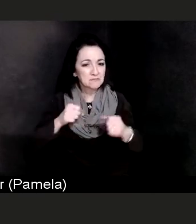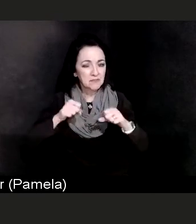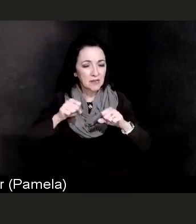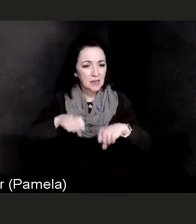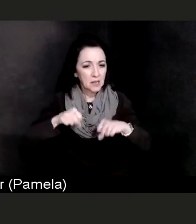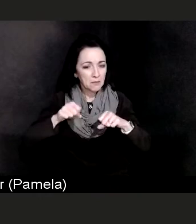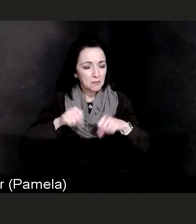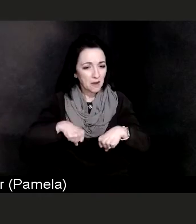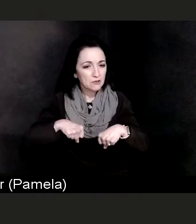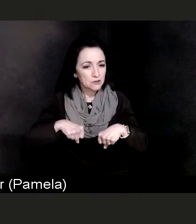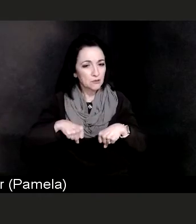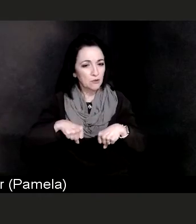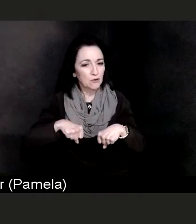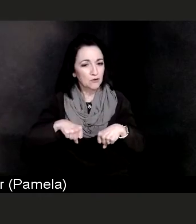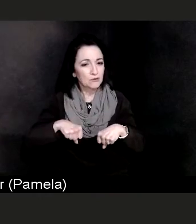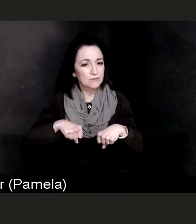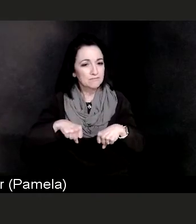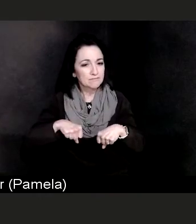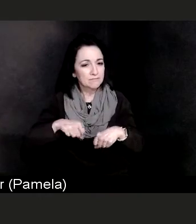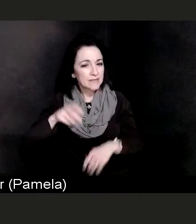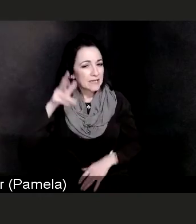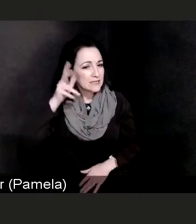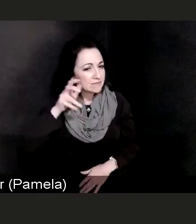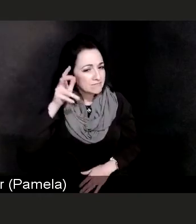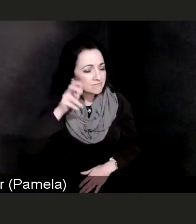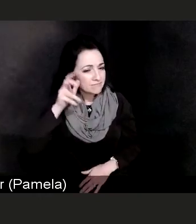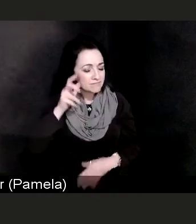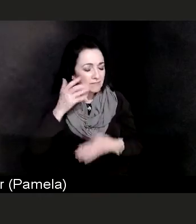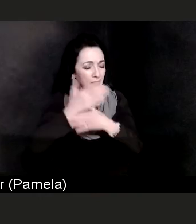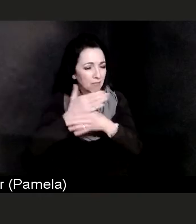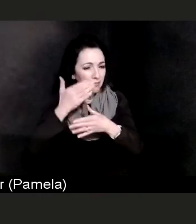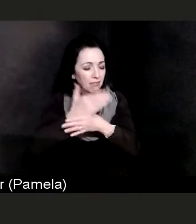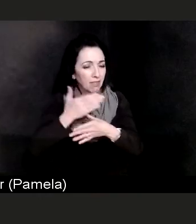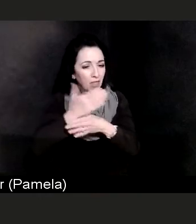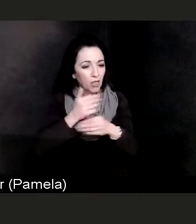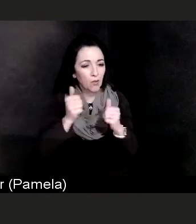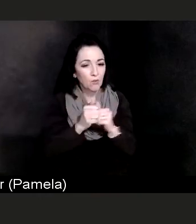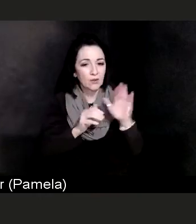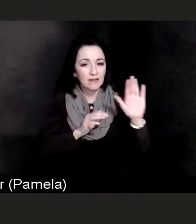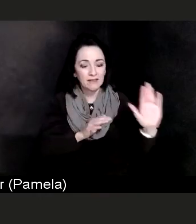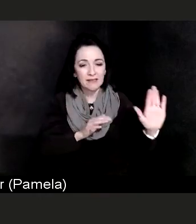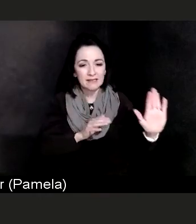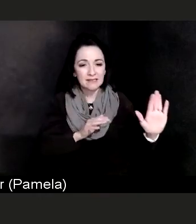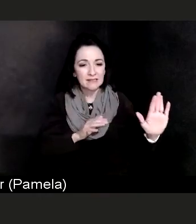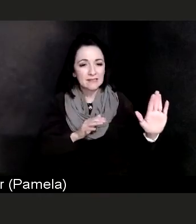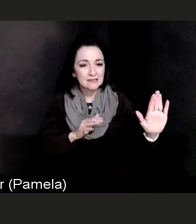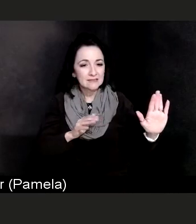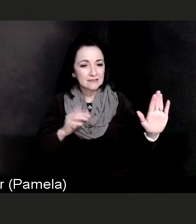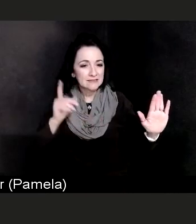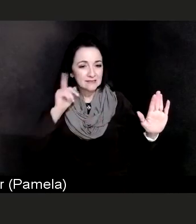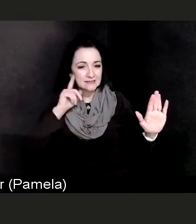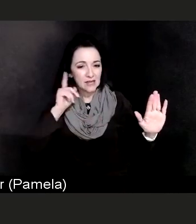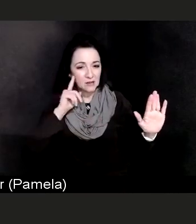of interference with his microphone. We'll take a look at that, we'll get it fixed. You need to know that Dr. Chasanov